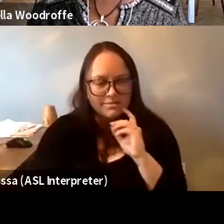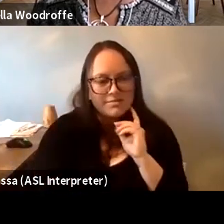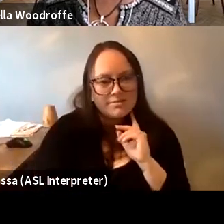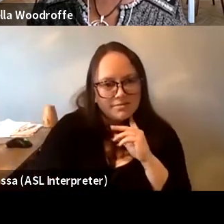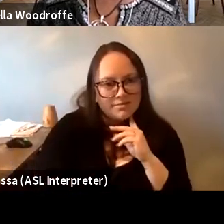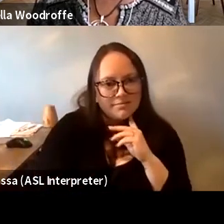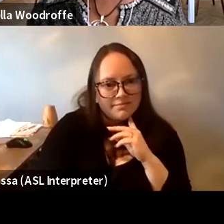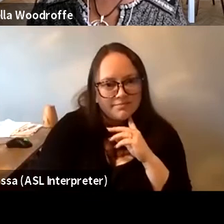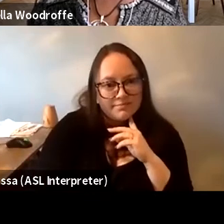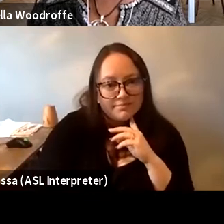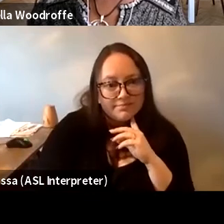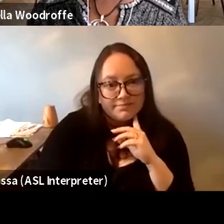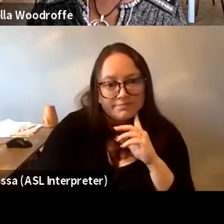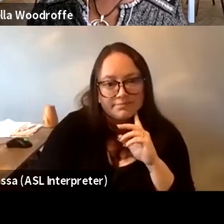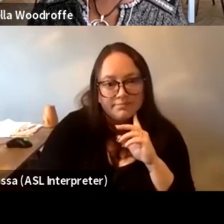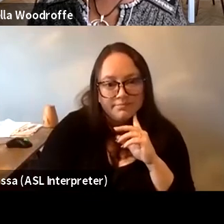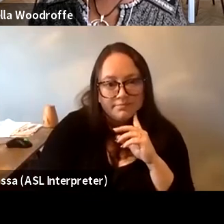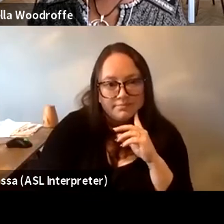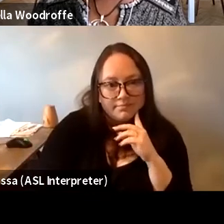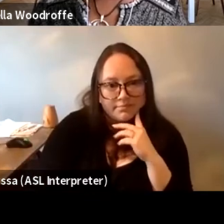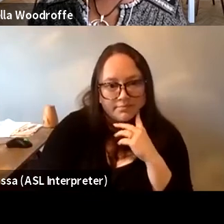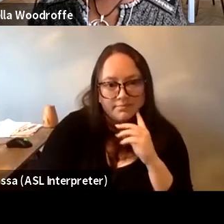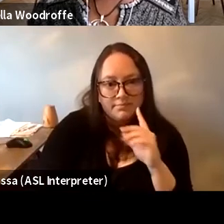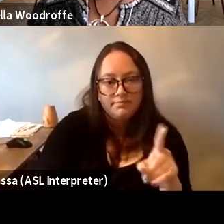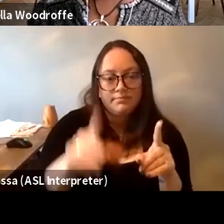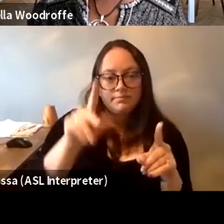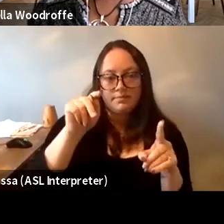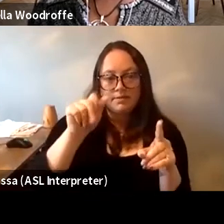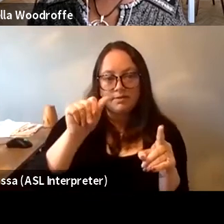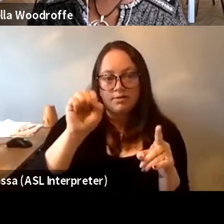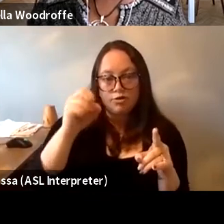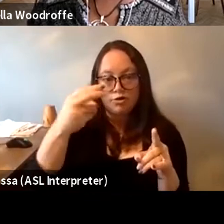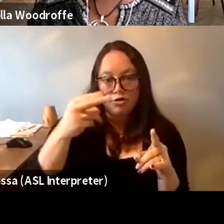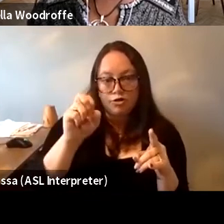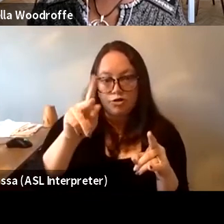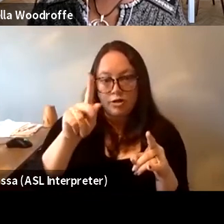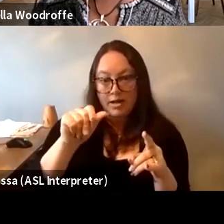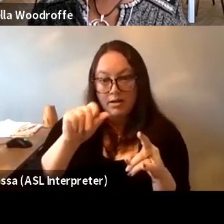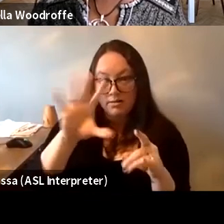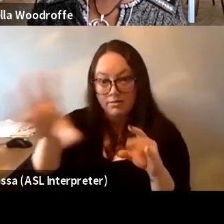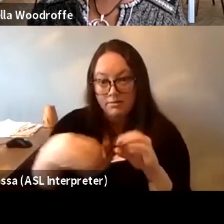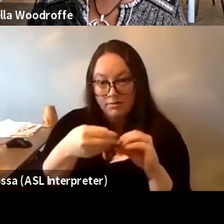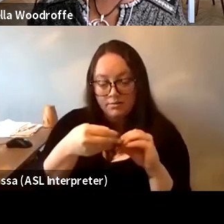on that note, it's also sorry, Maudelyne, it's also, you know, I